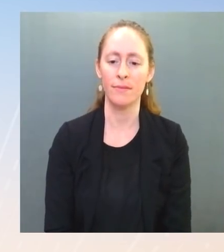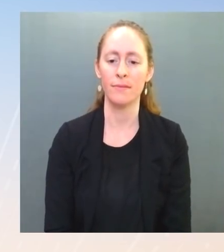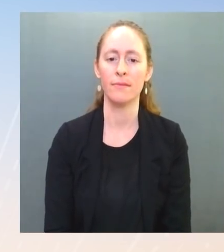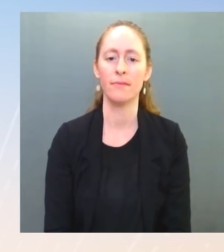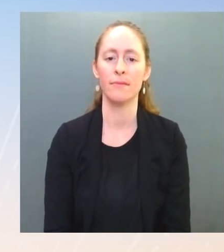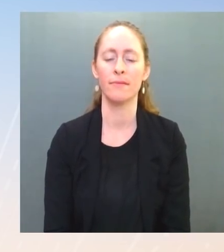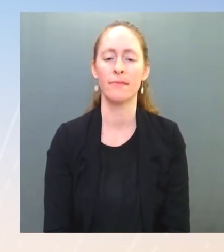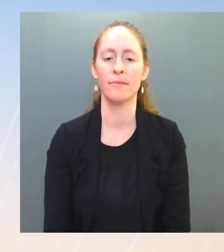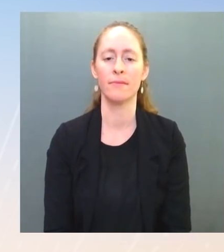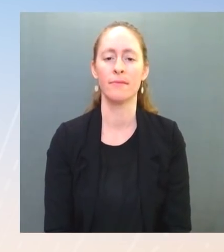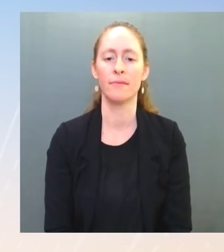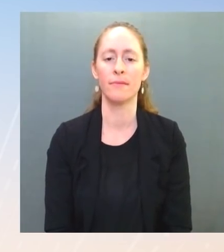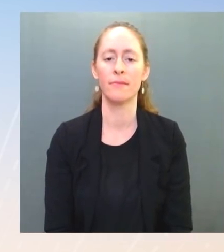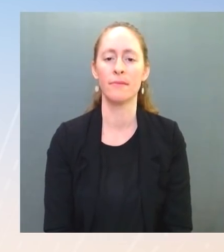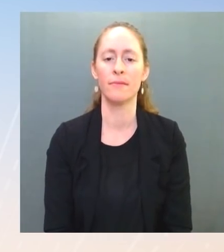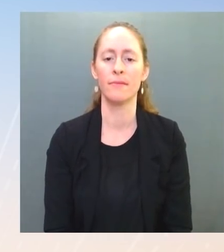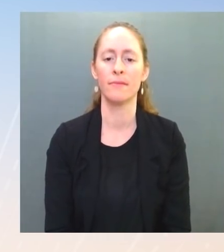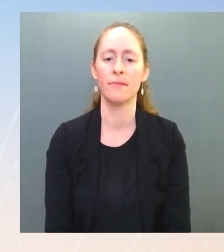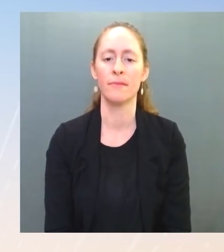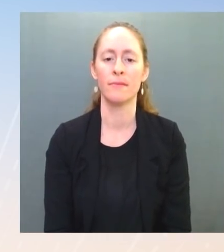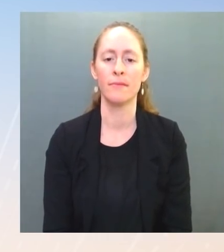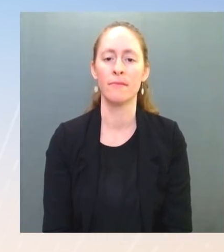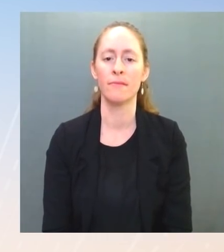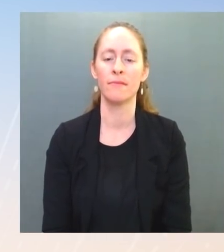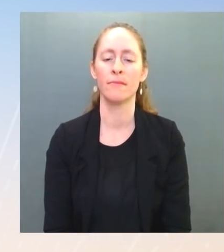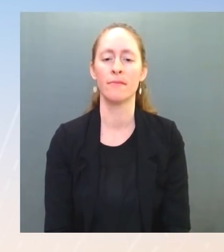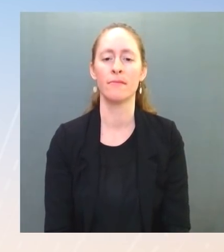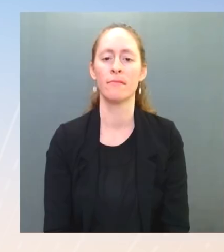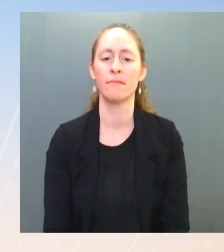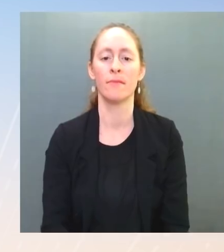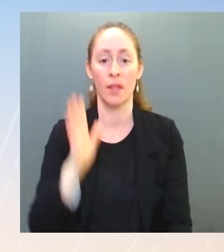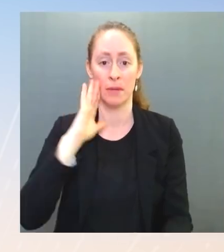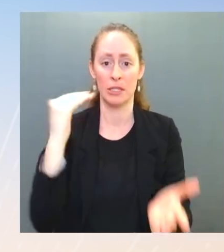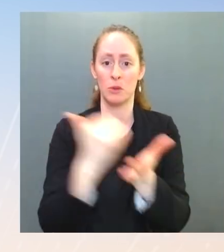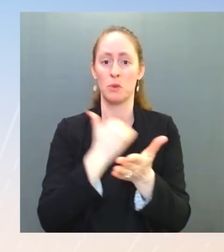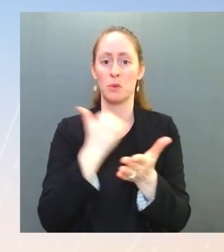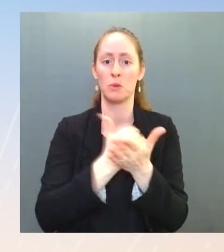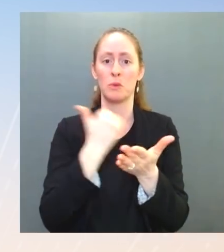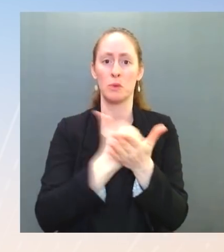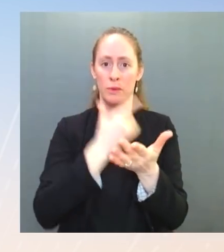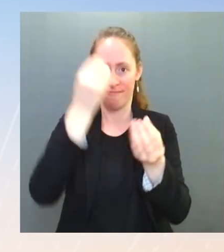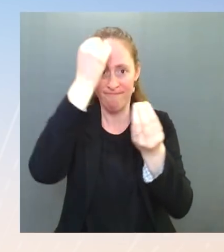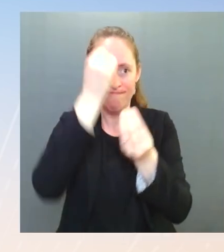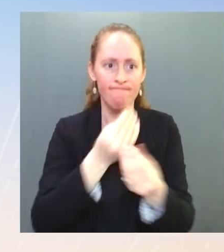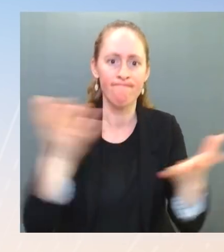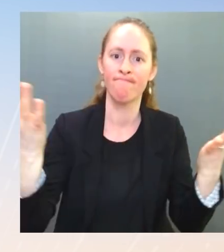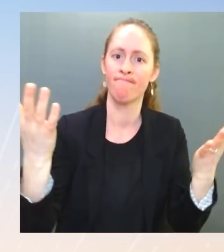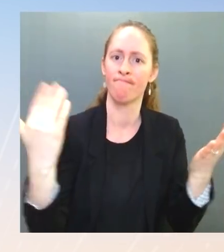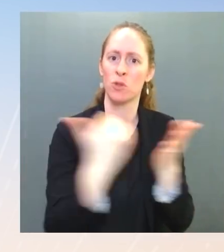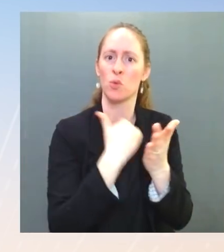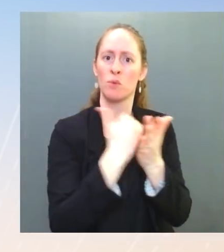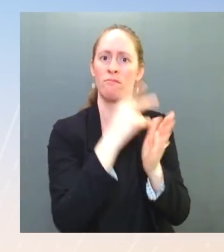Given those threats, are you bracing for legal challenge? And when do you realistically expect to see this new rule take effect, given those challenges?